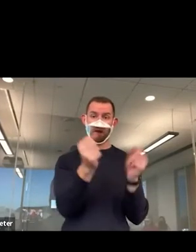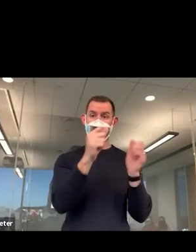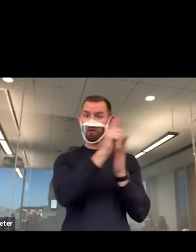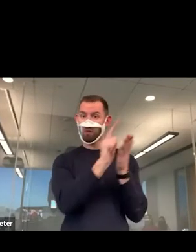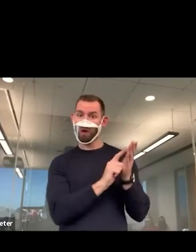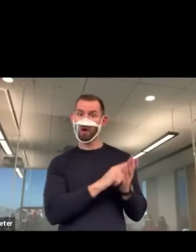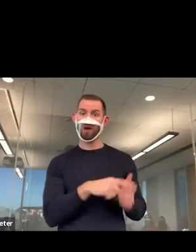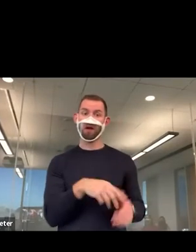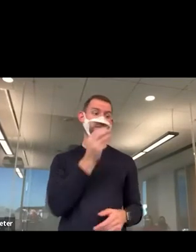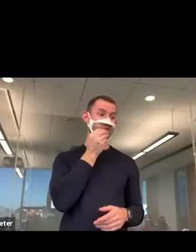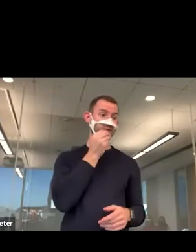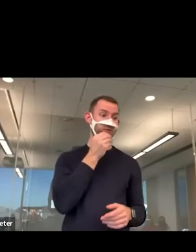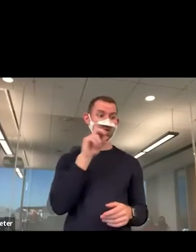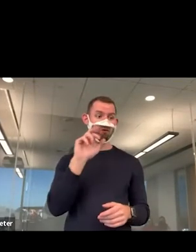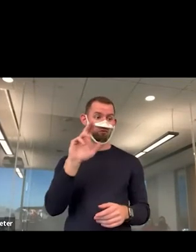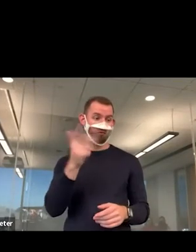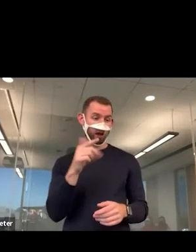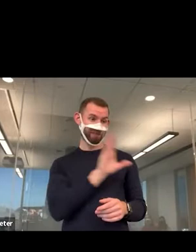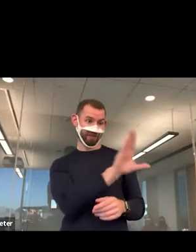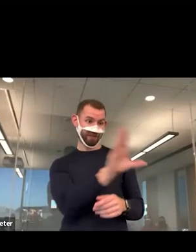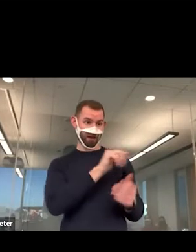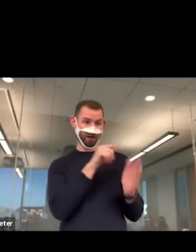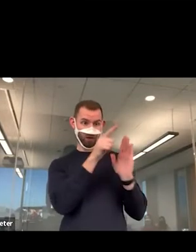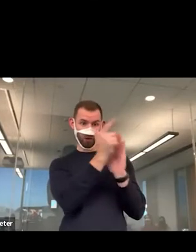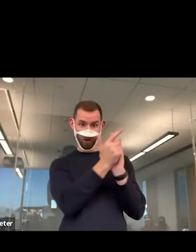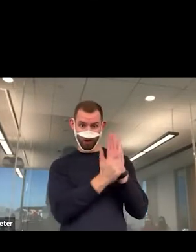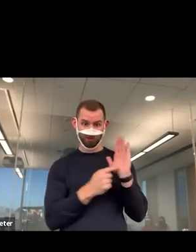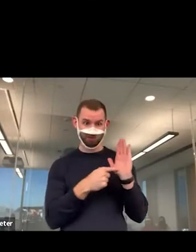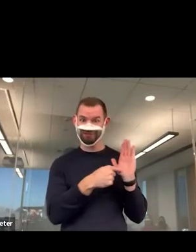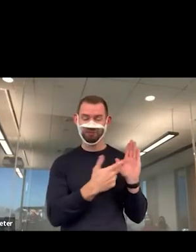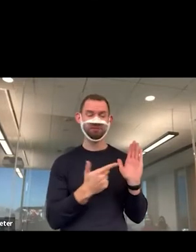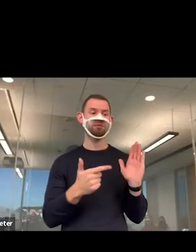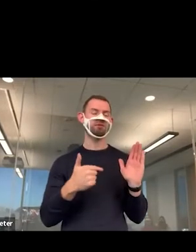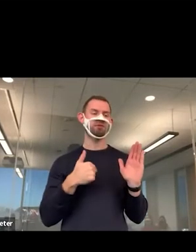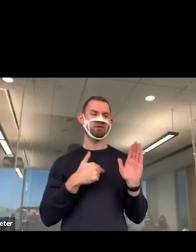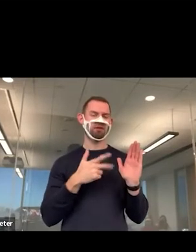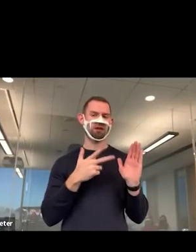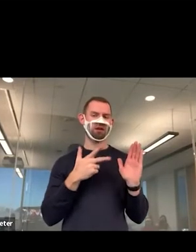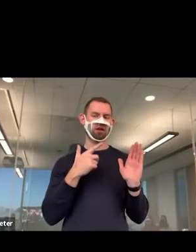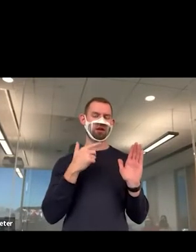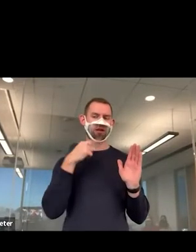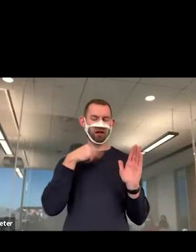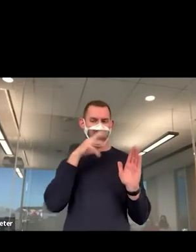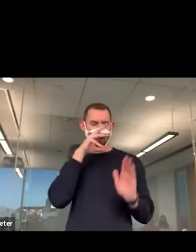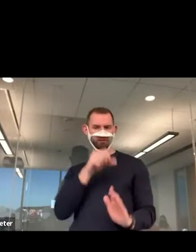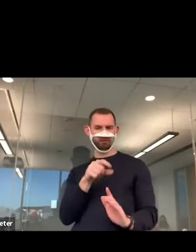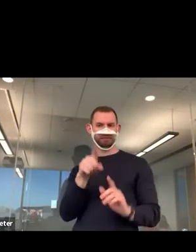and i i really liked watching the progression of cases when it became legal and then i got this big